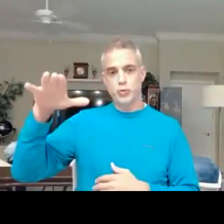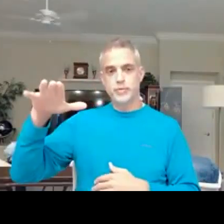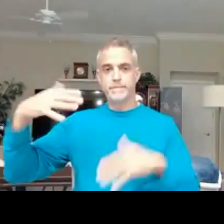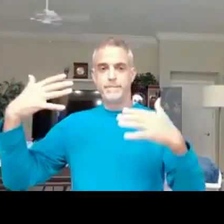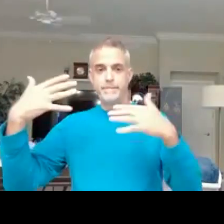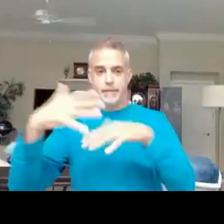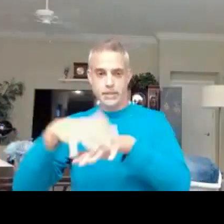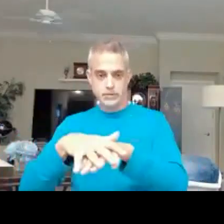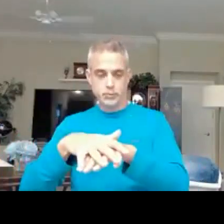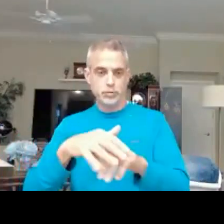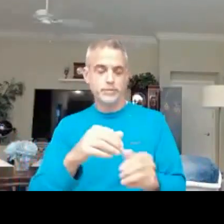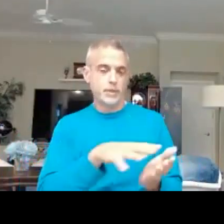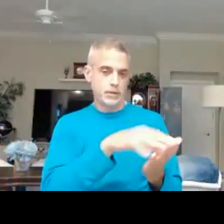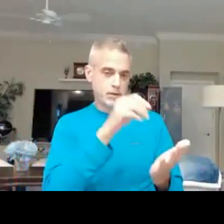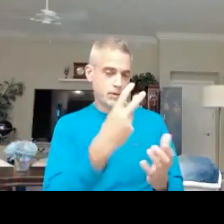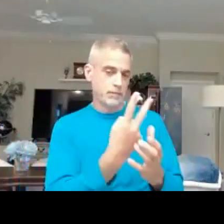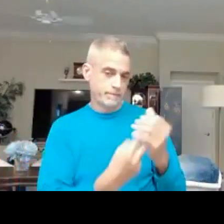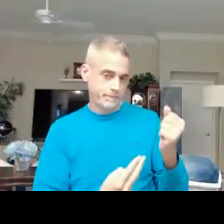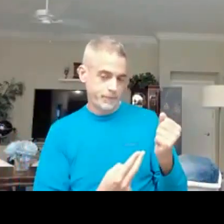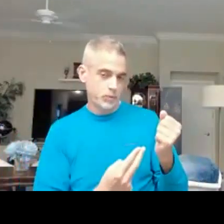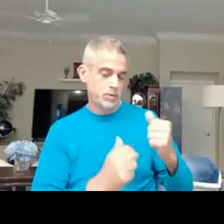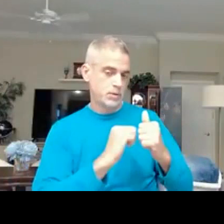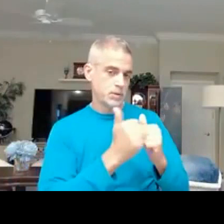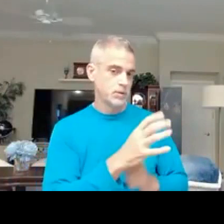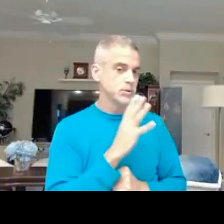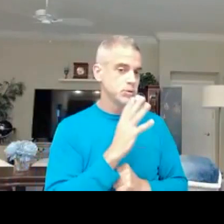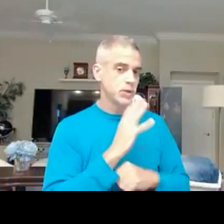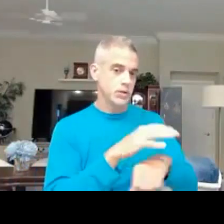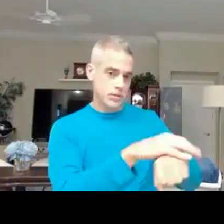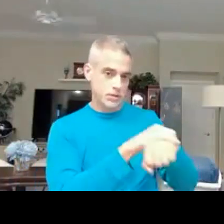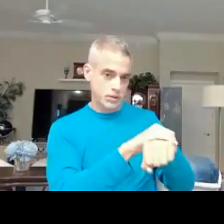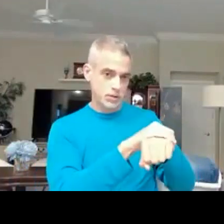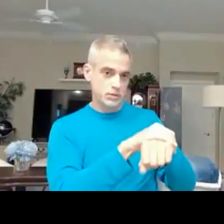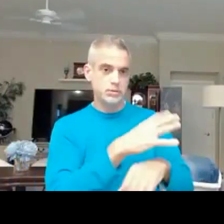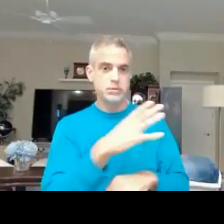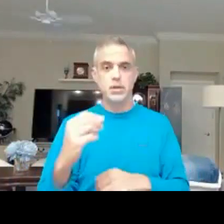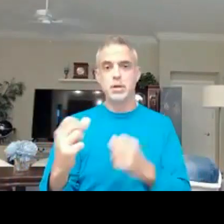I grew up mainstreamed as I mentioned I learned both how to be able to talk